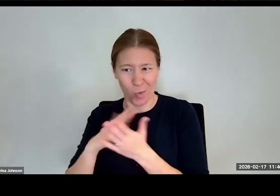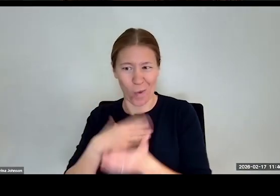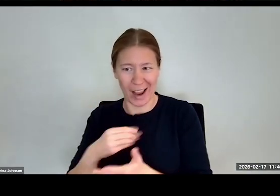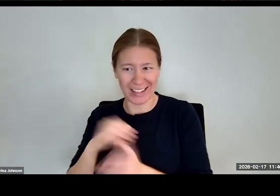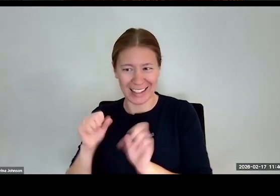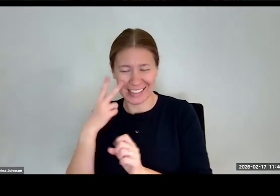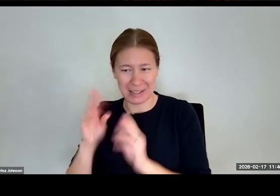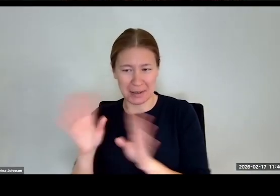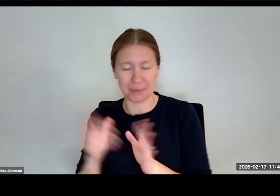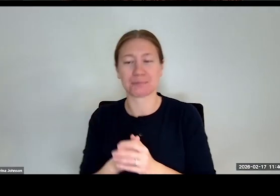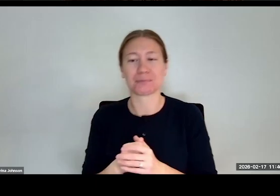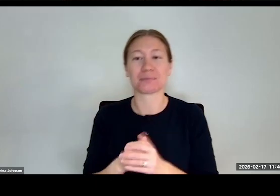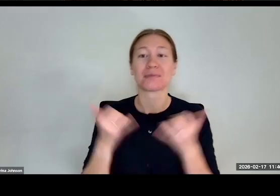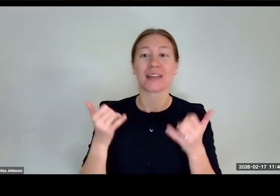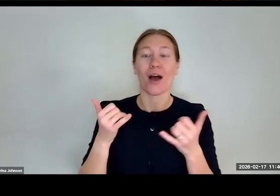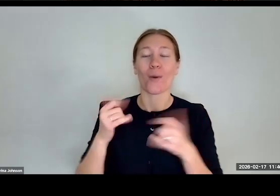I can exit out of my slide master